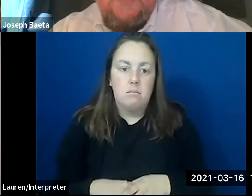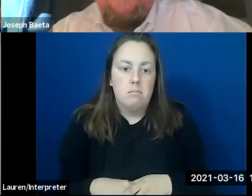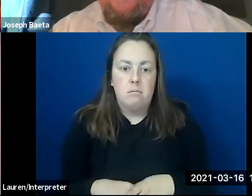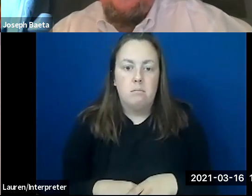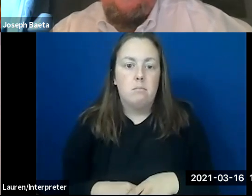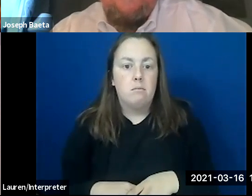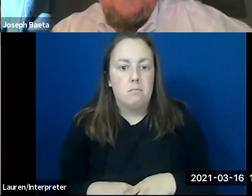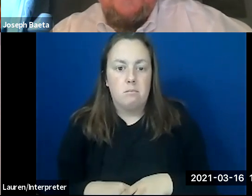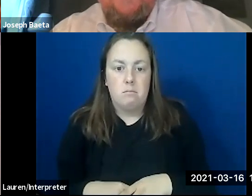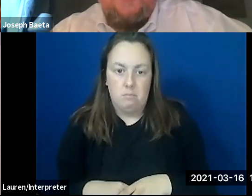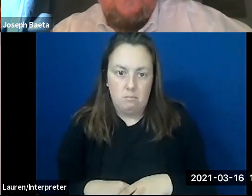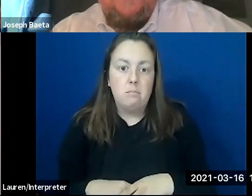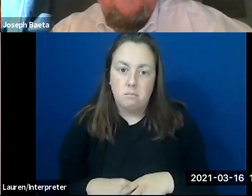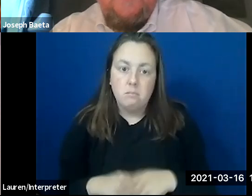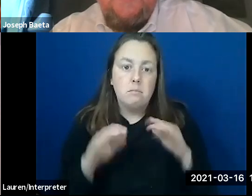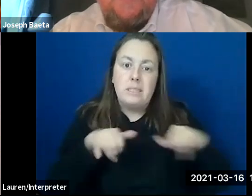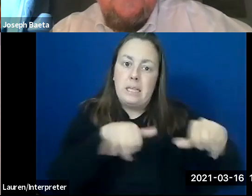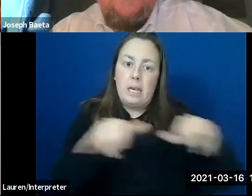Joseph Baeta: Six feet for lunches The only difference is.